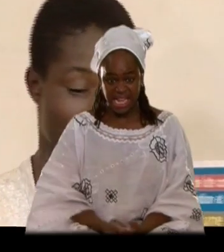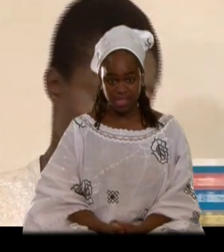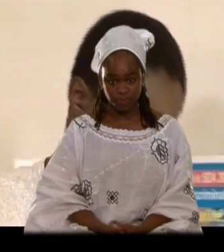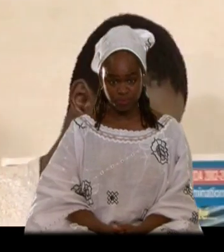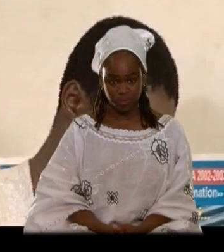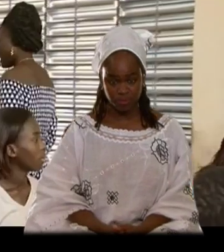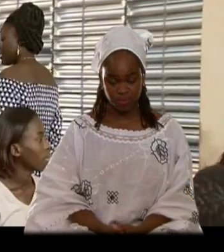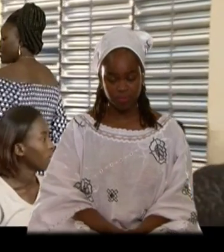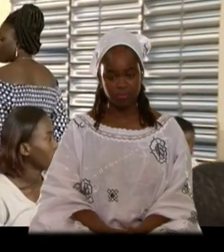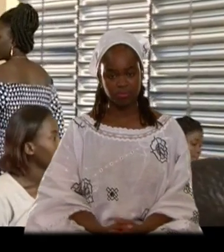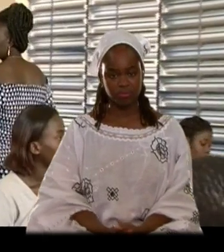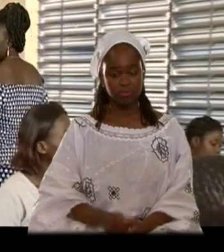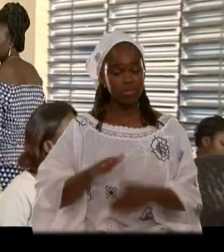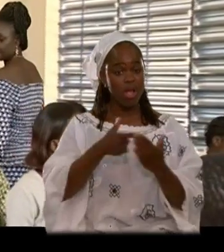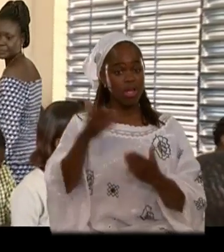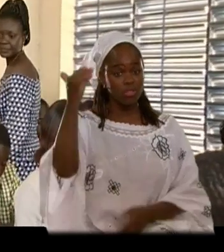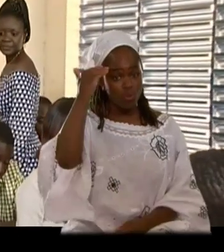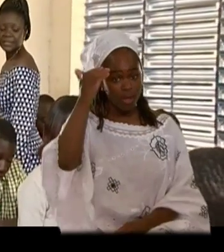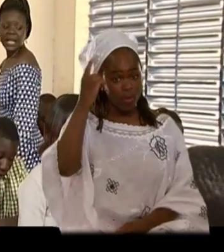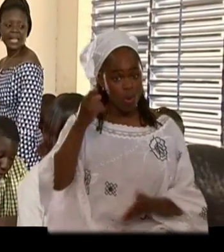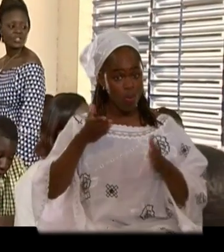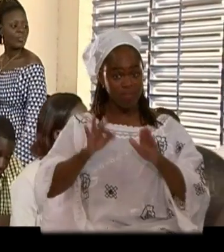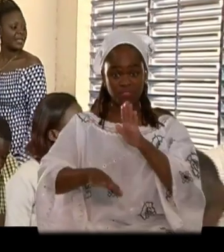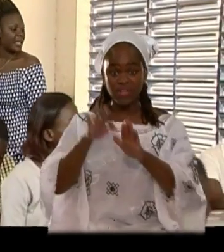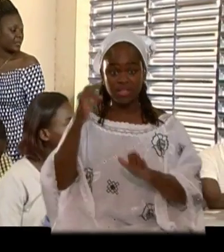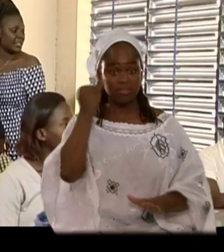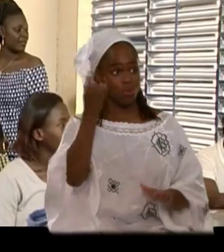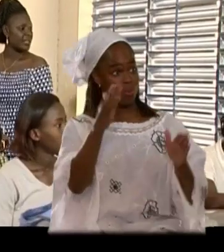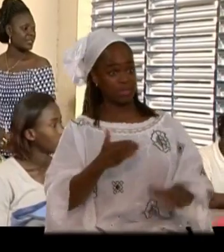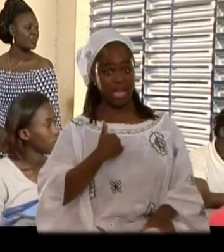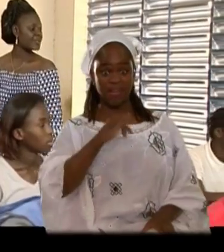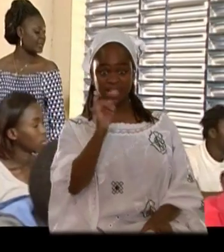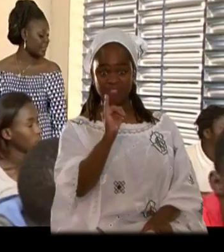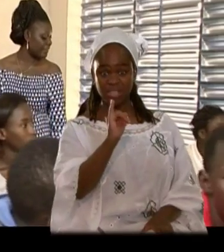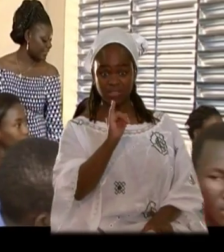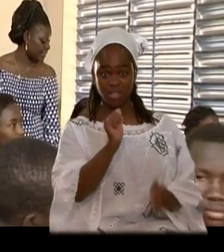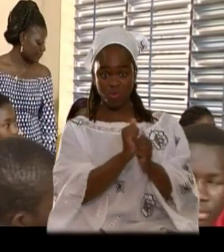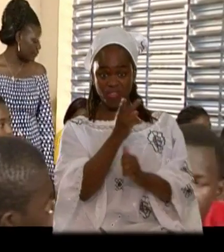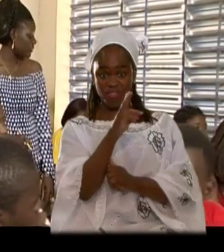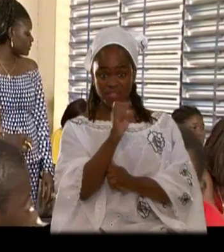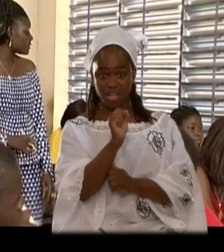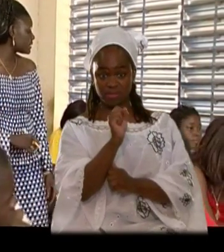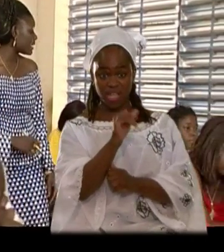As you're all aware, the only way of finding out if a person is infected with the virus that causes AIDS